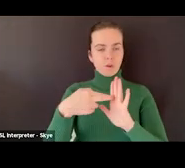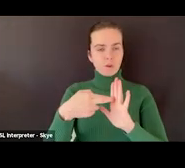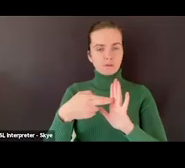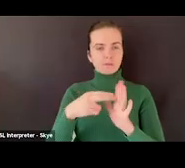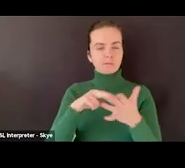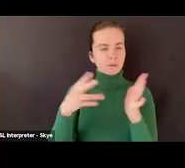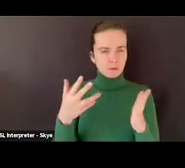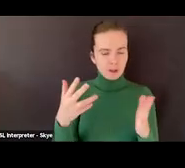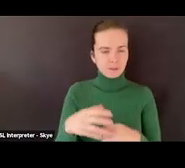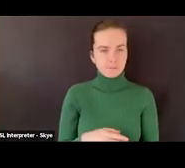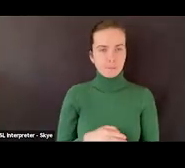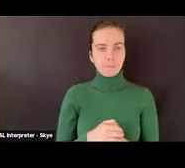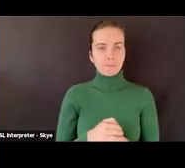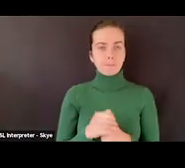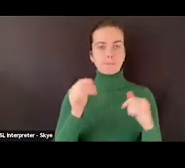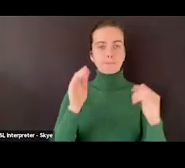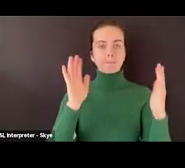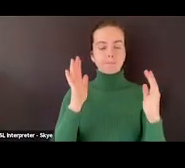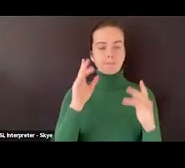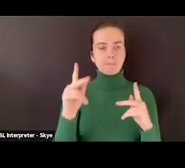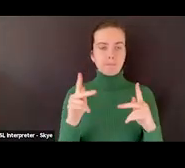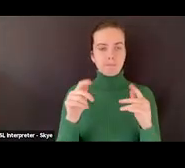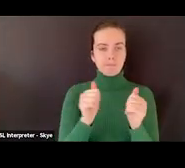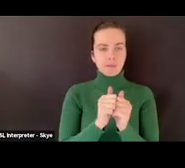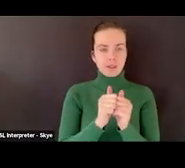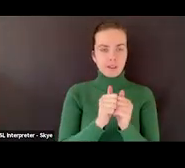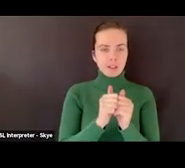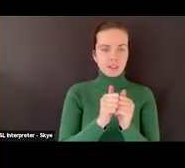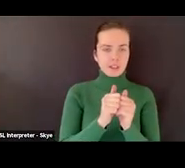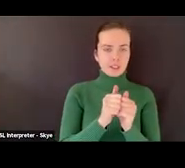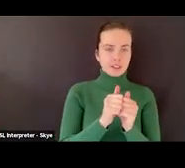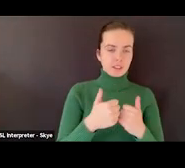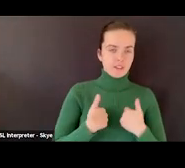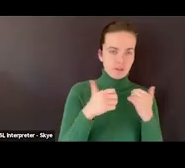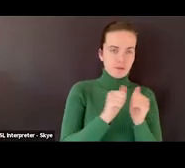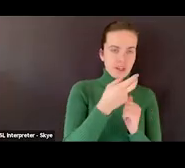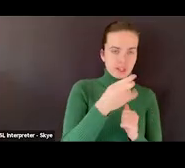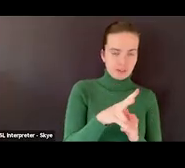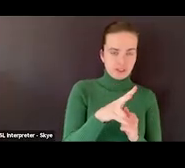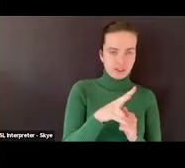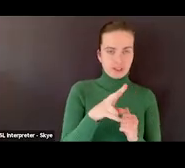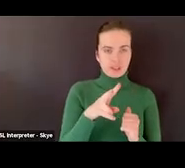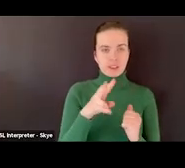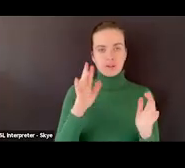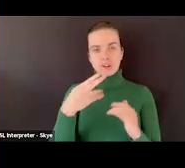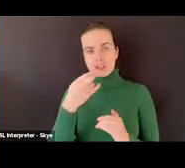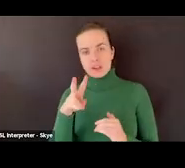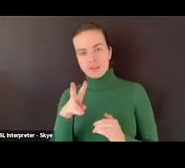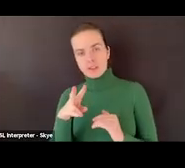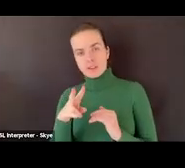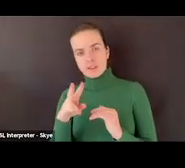is comparing those in this study that were living with HIV versus HIV negative. There was really no